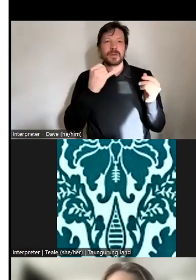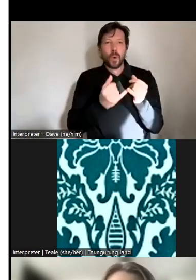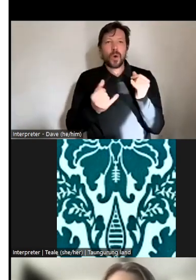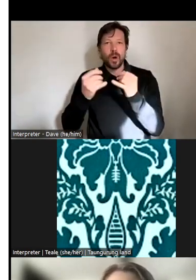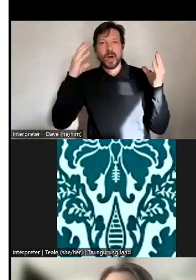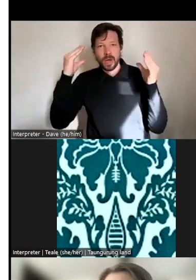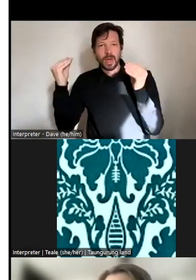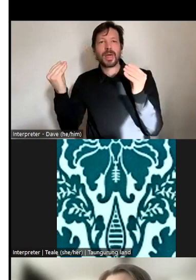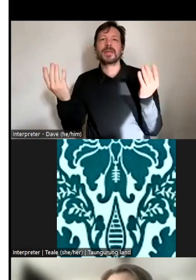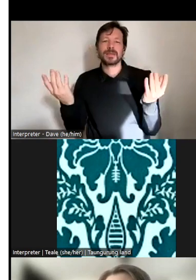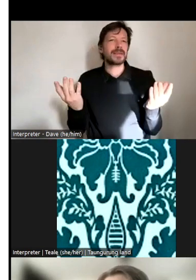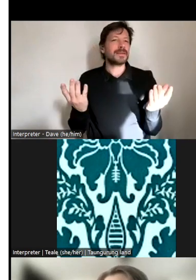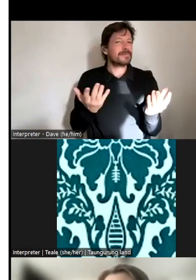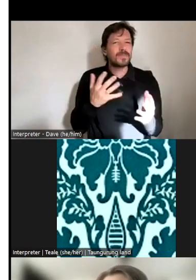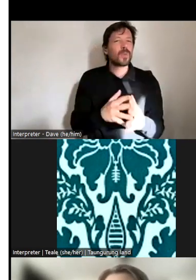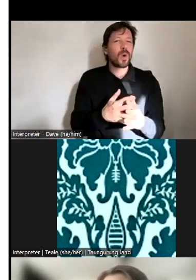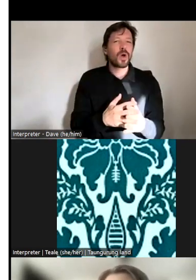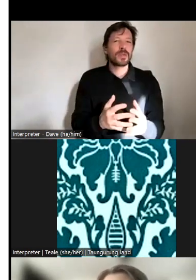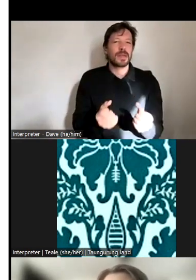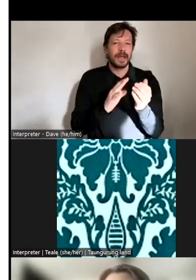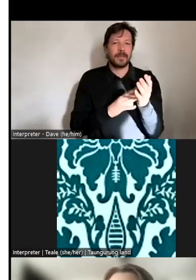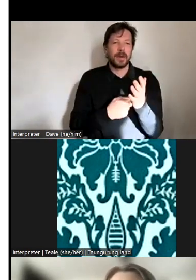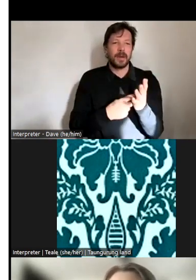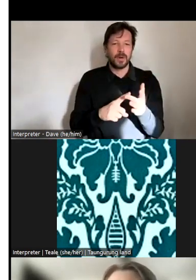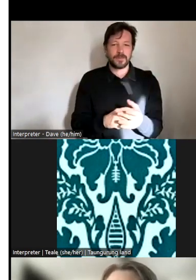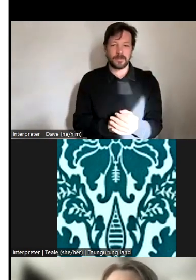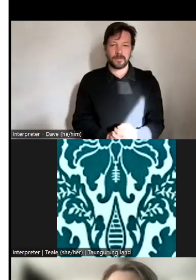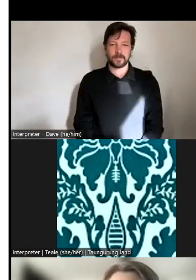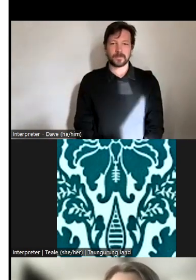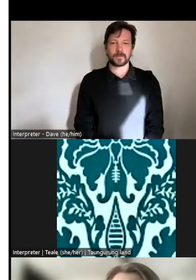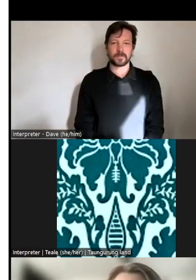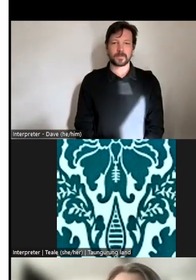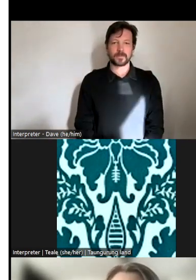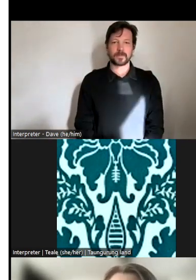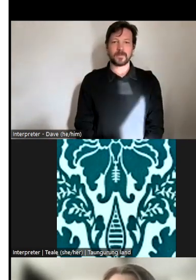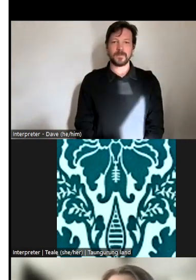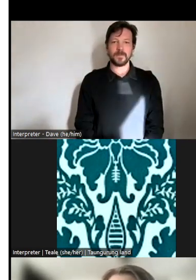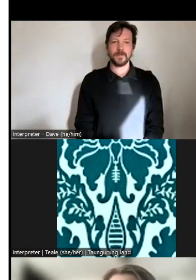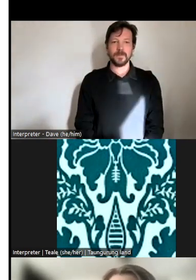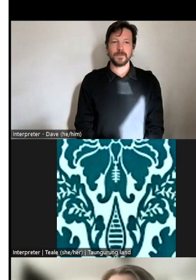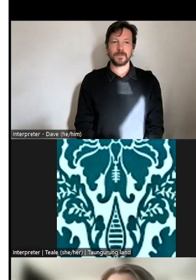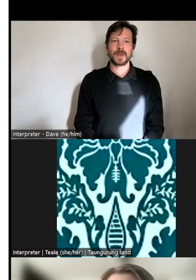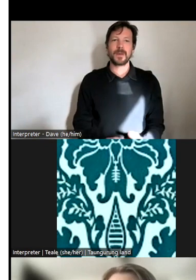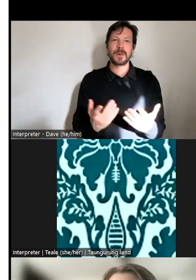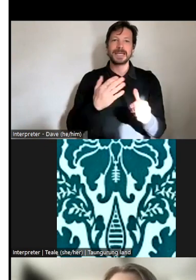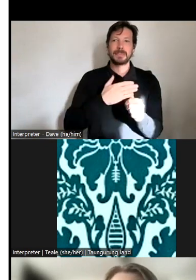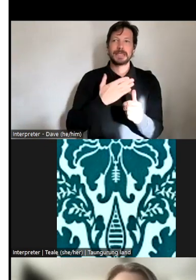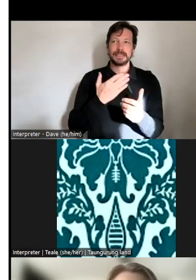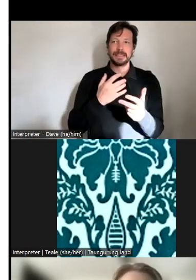And I think that's probably based on whether it's gonna change, is it gonna change management or not?